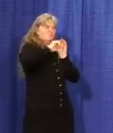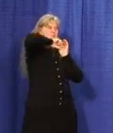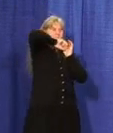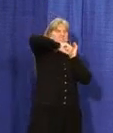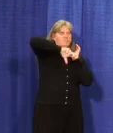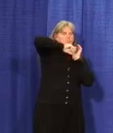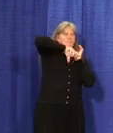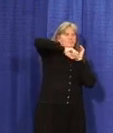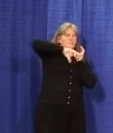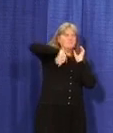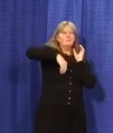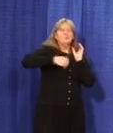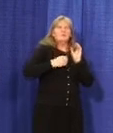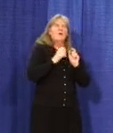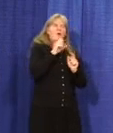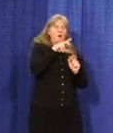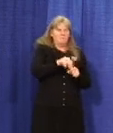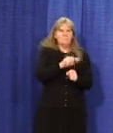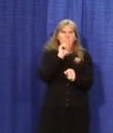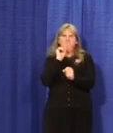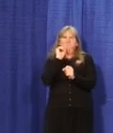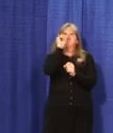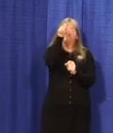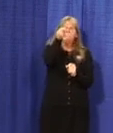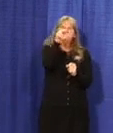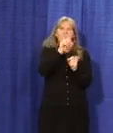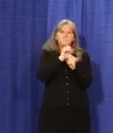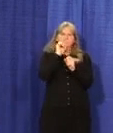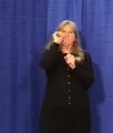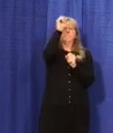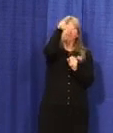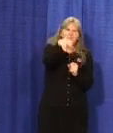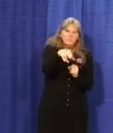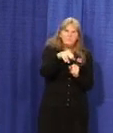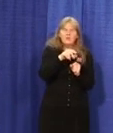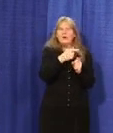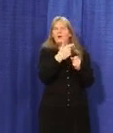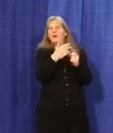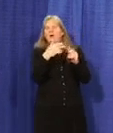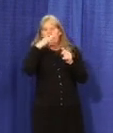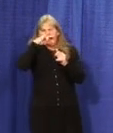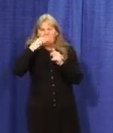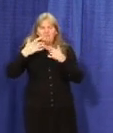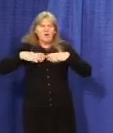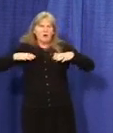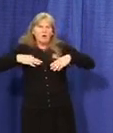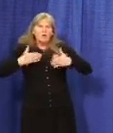inspired slingshots to give kids